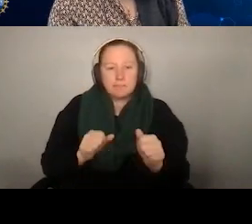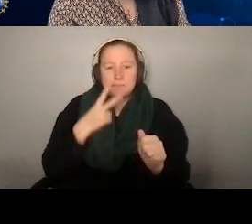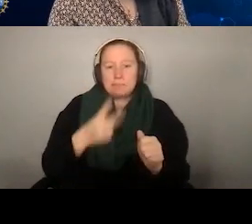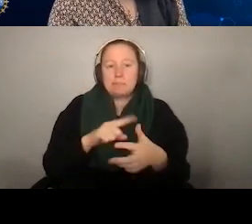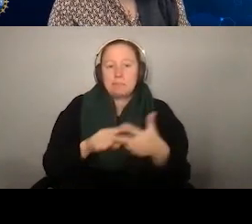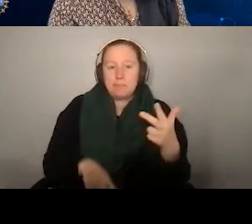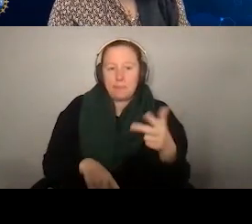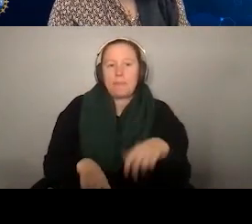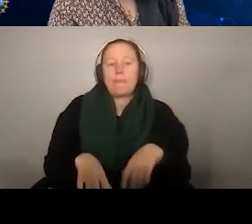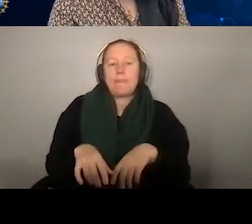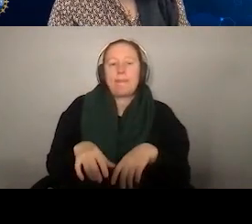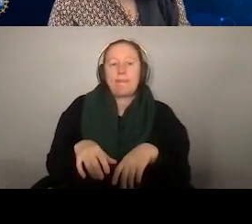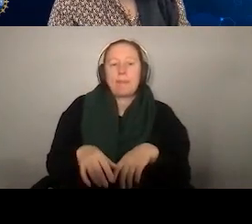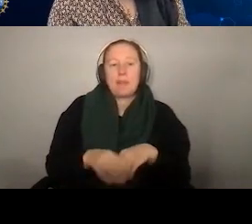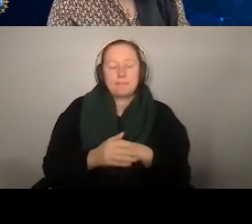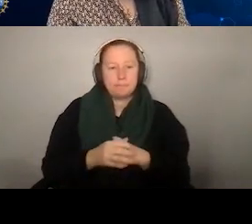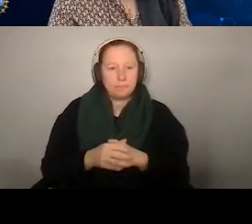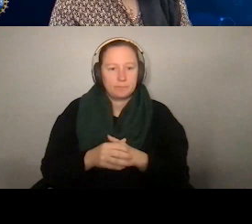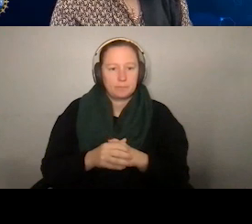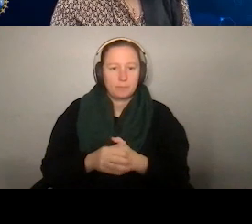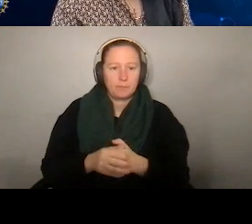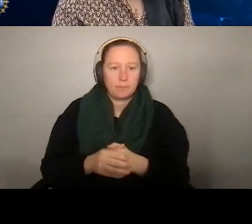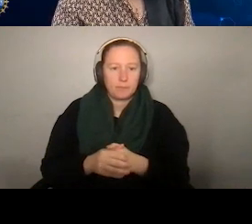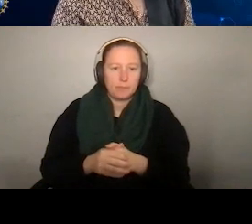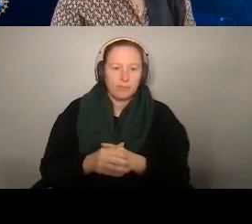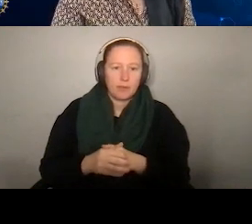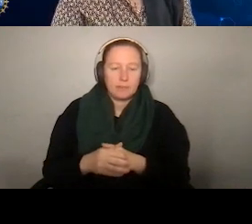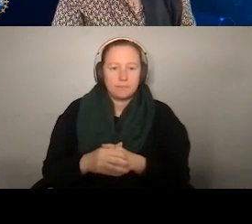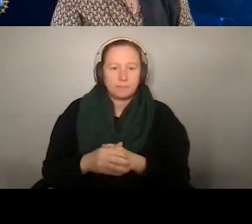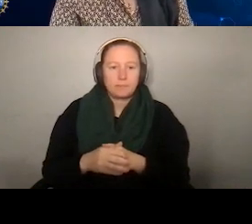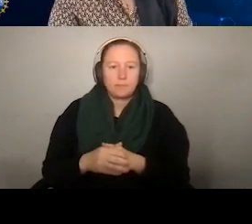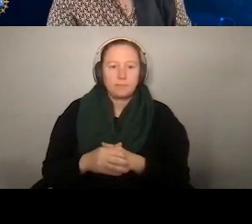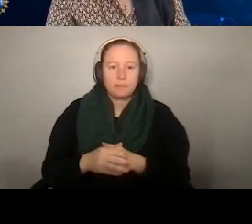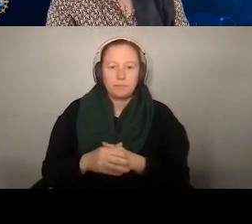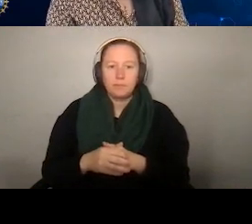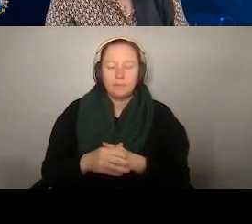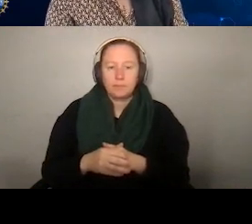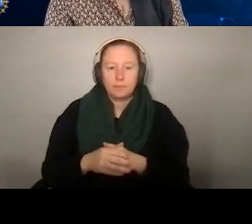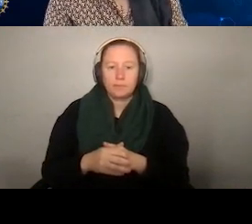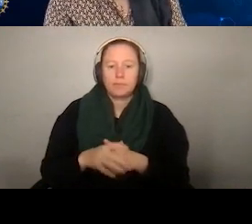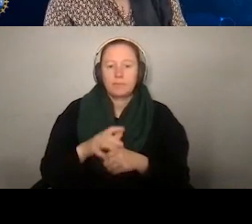talk about them more on the subsequent slides. First, in terms of delays in receiving payments,